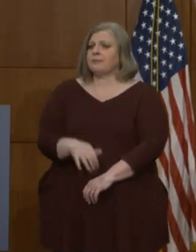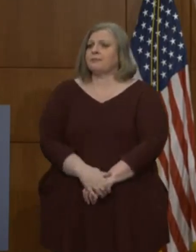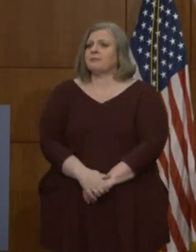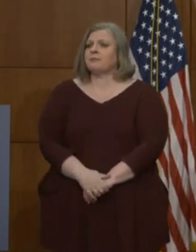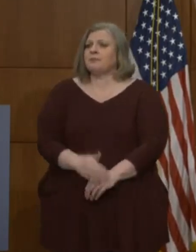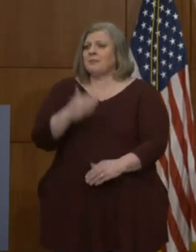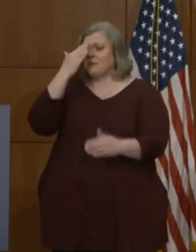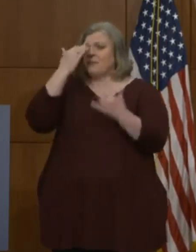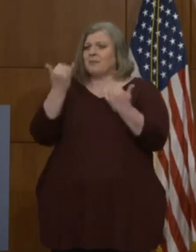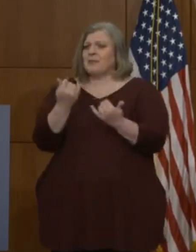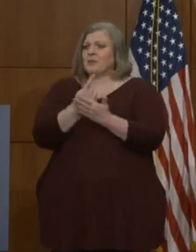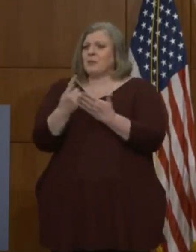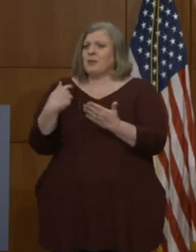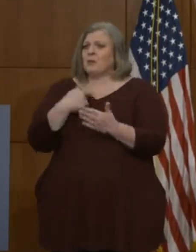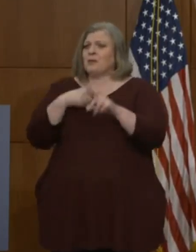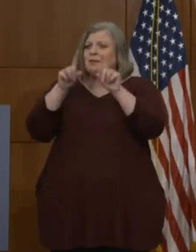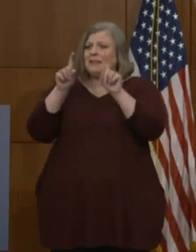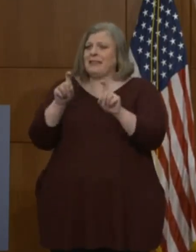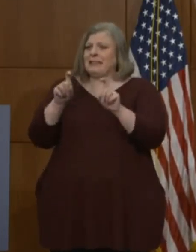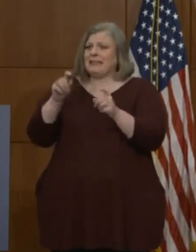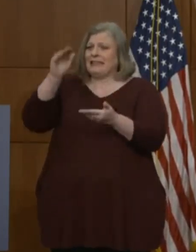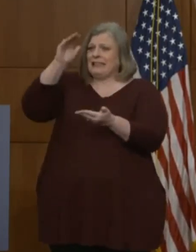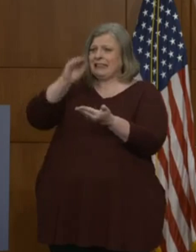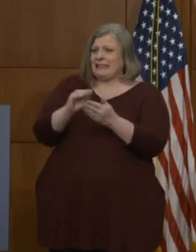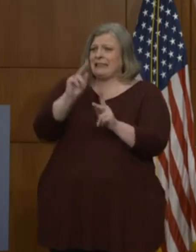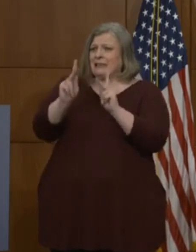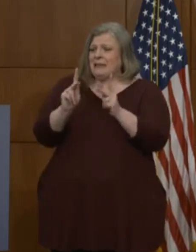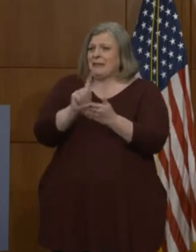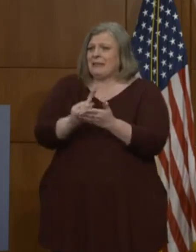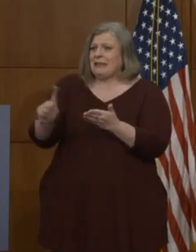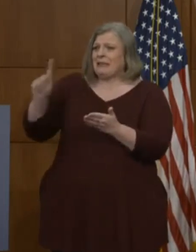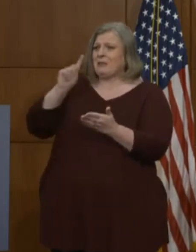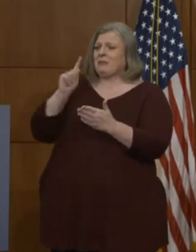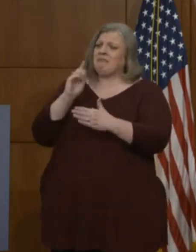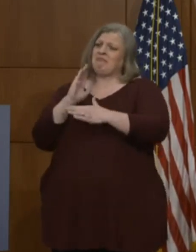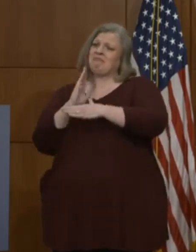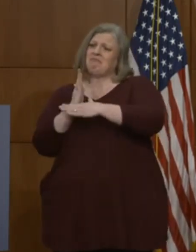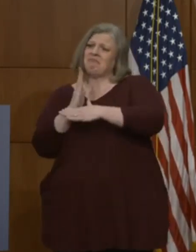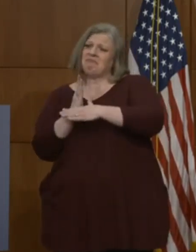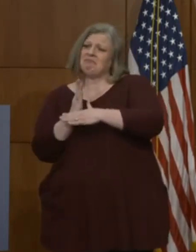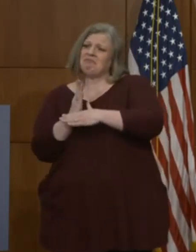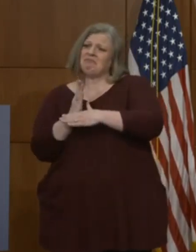AT A LATER TIME. DR GARY. ON TESTING. THIS WEEK WE’VE TESTING. THIS WEEK WE’VE TESTED. FOR THINK LAST WEEK WE TESTED. FOR THINK LAST WEEK WE WERE AVERAGING ABOUT TWO